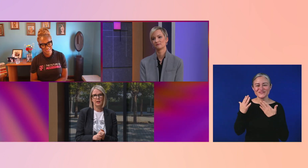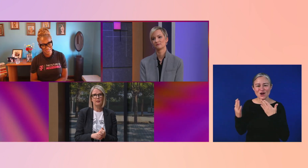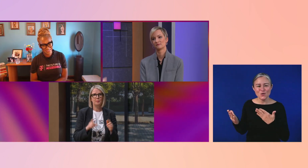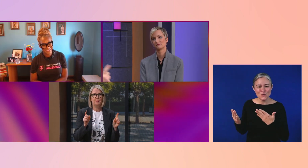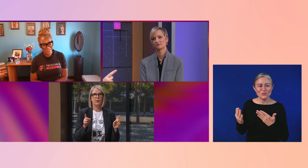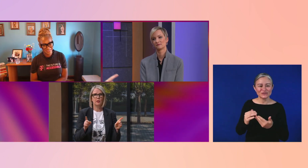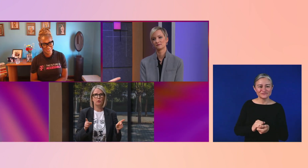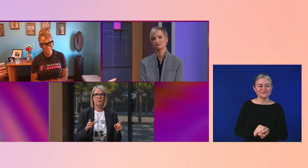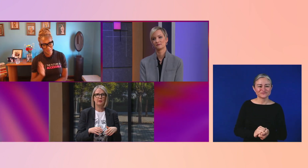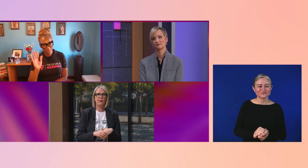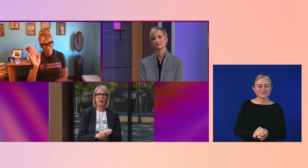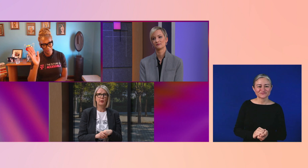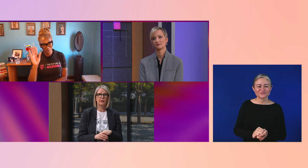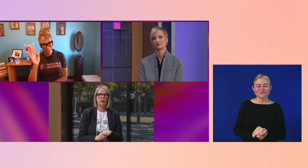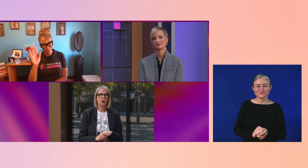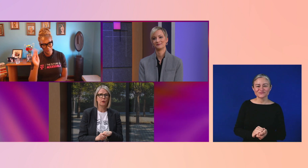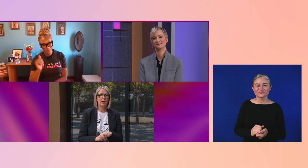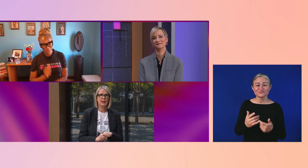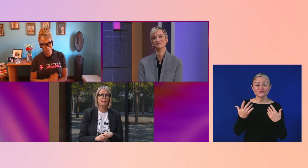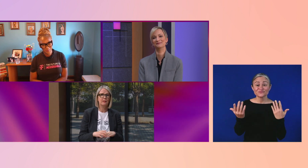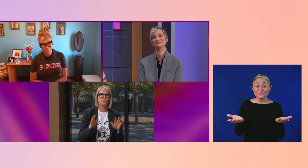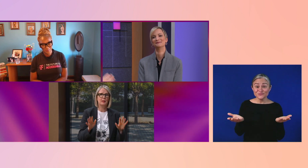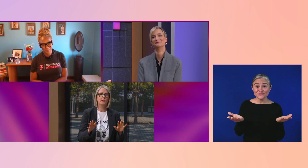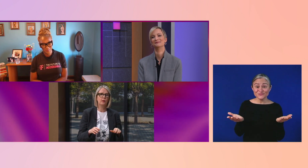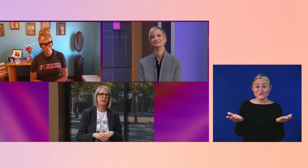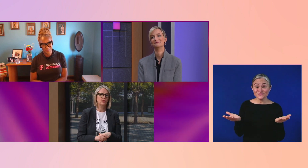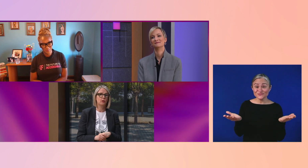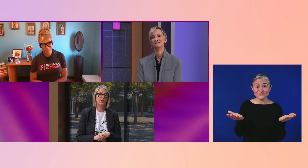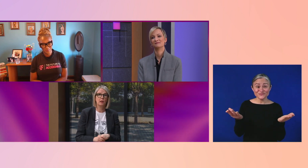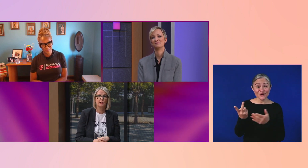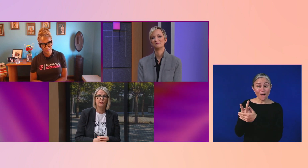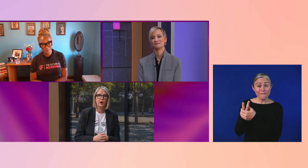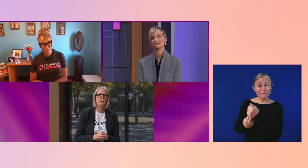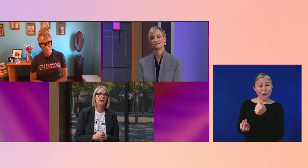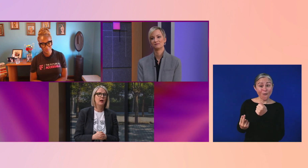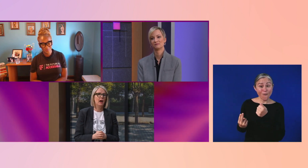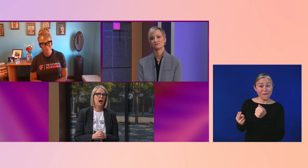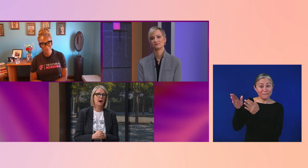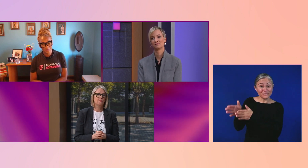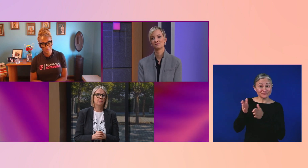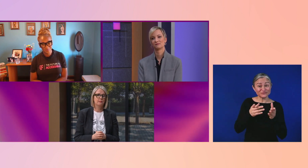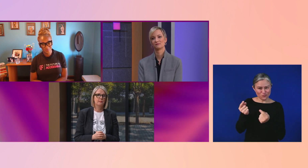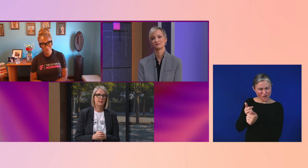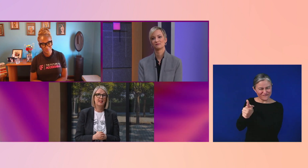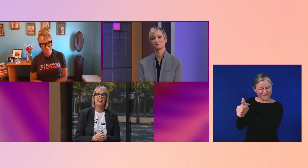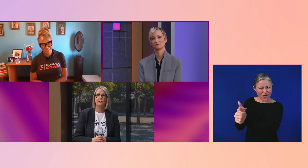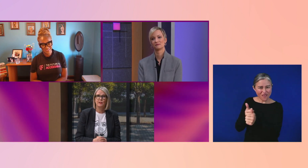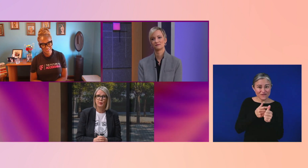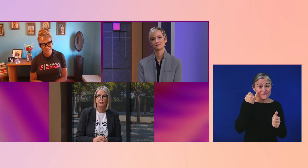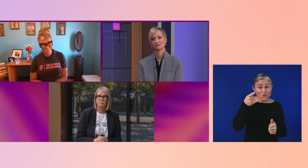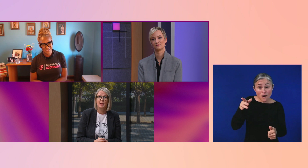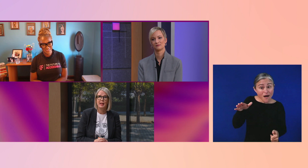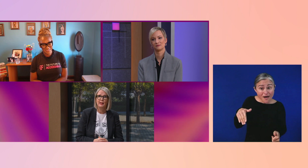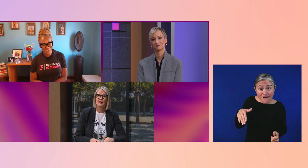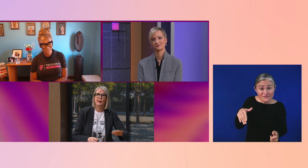these are people that you should be following if you're not already, these are people that you can learn from. They influence me.